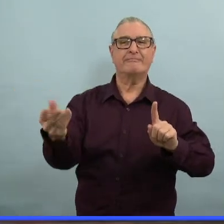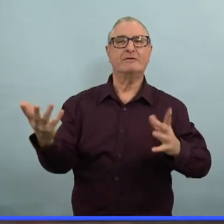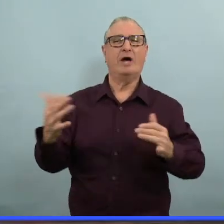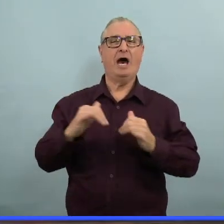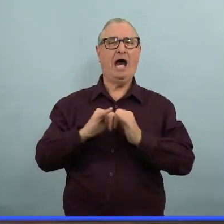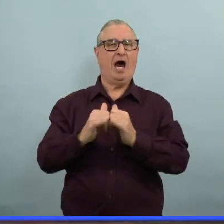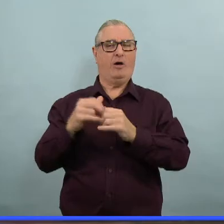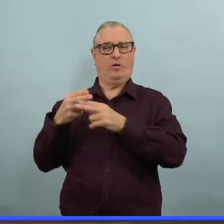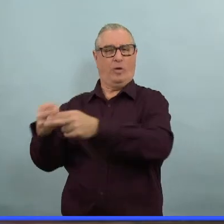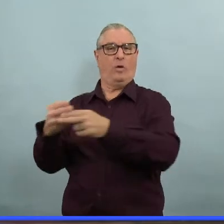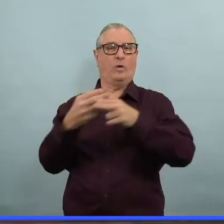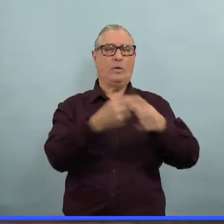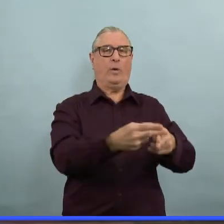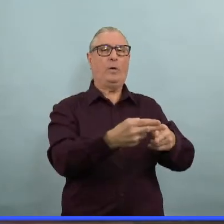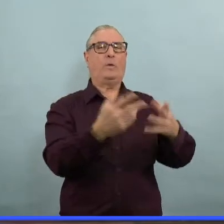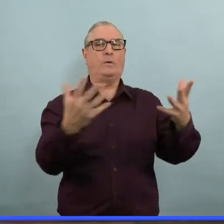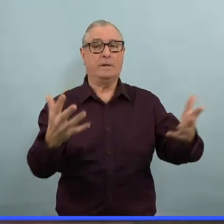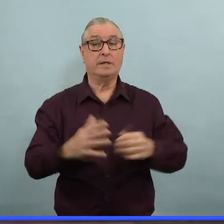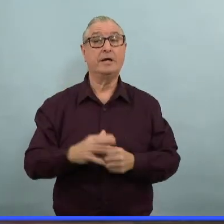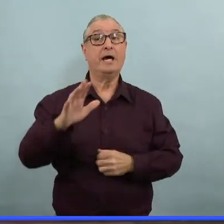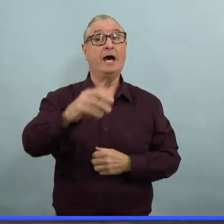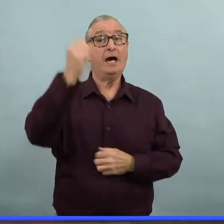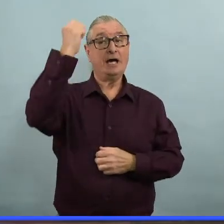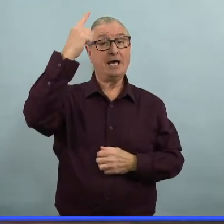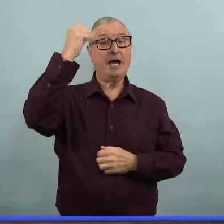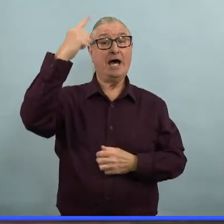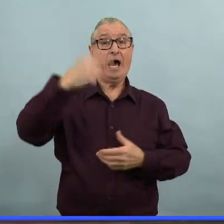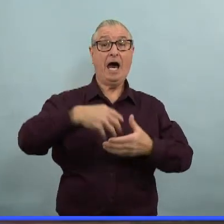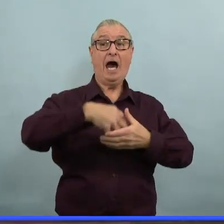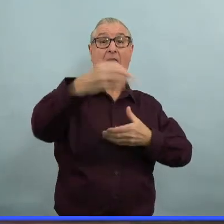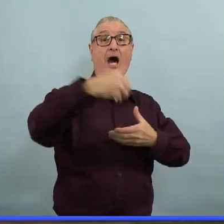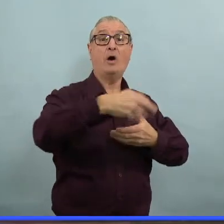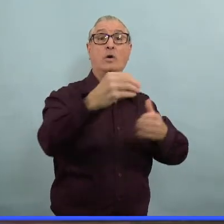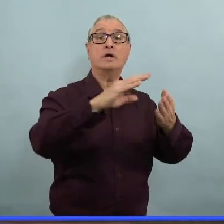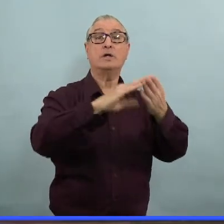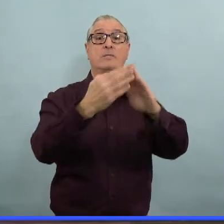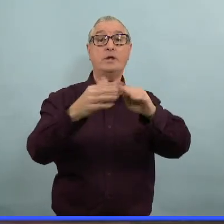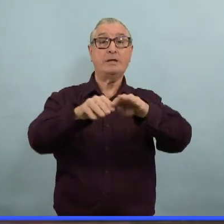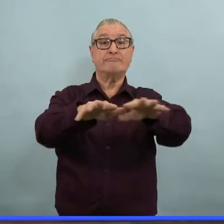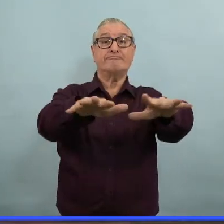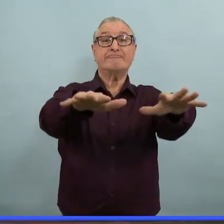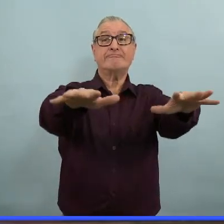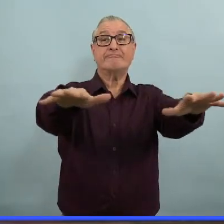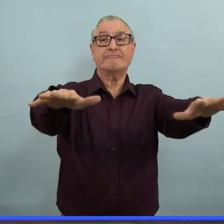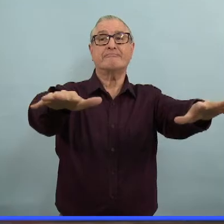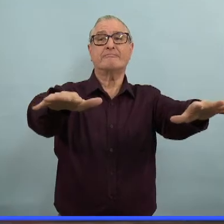we see very significant numbers of people who are in hospital and test positive for covid